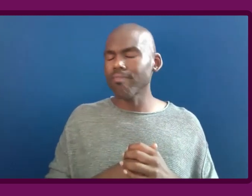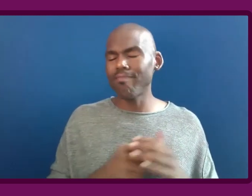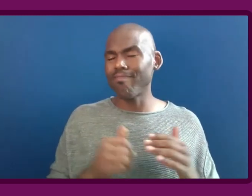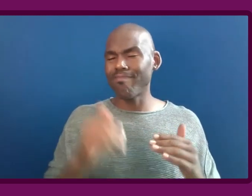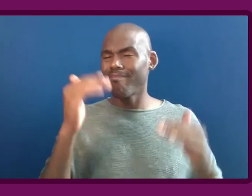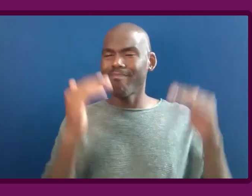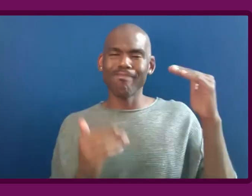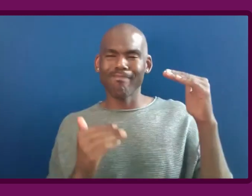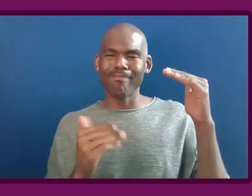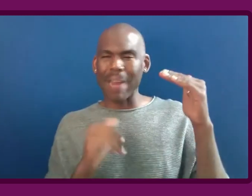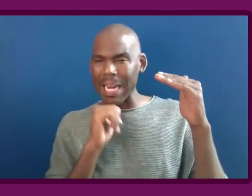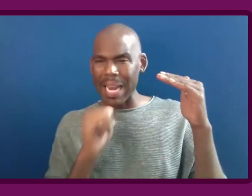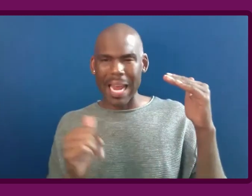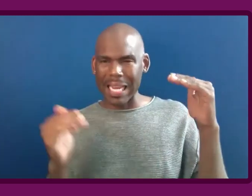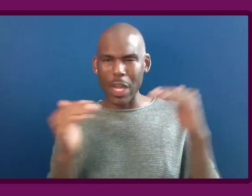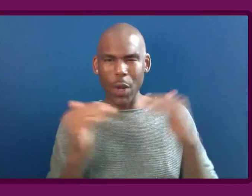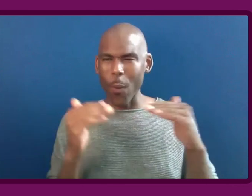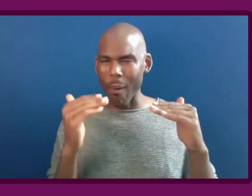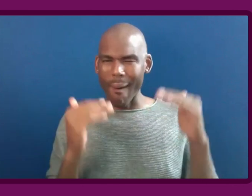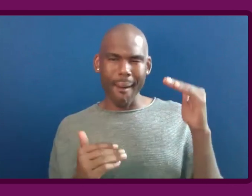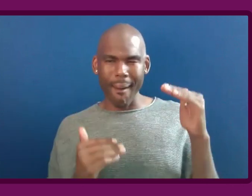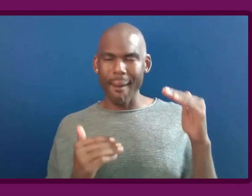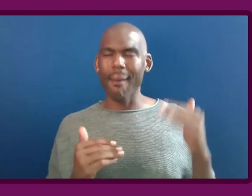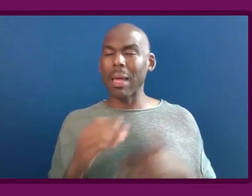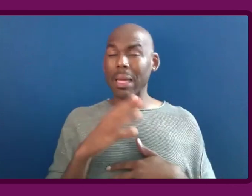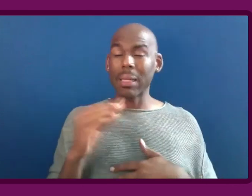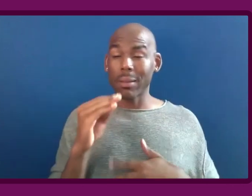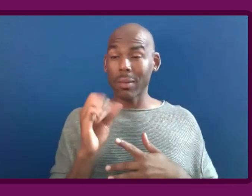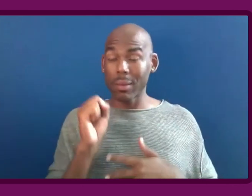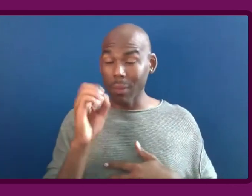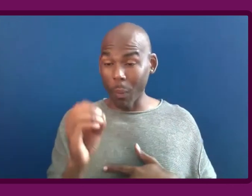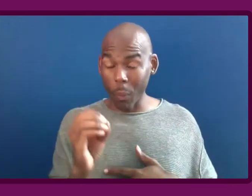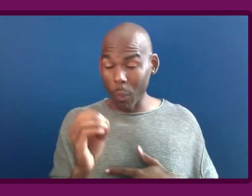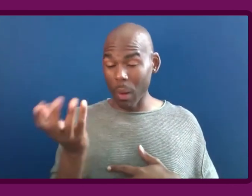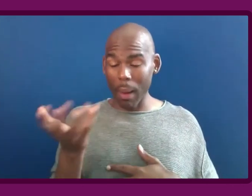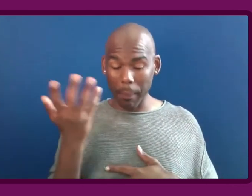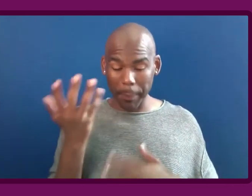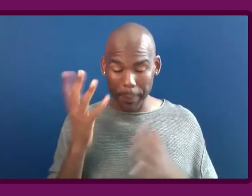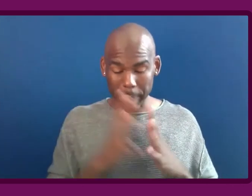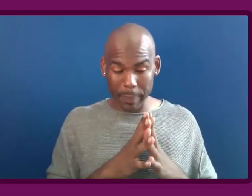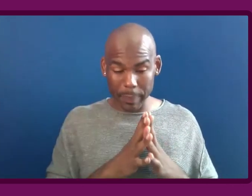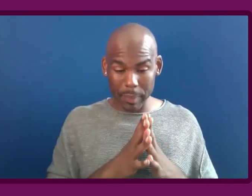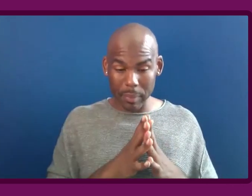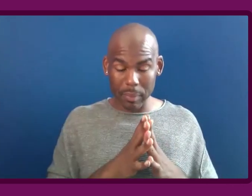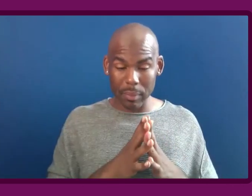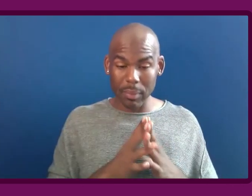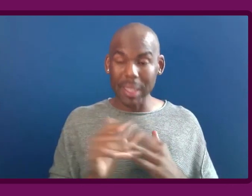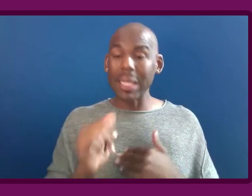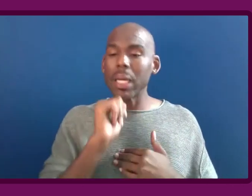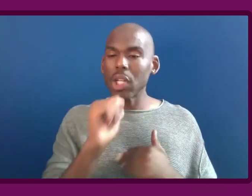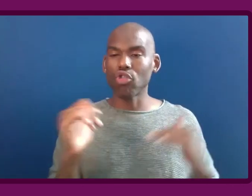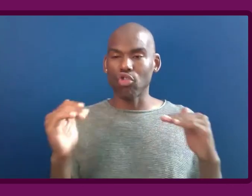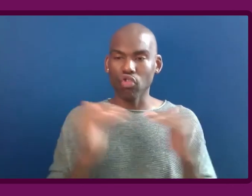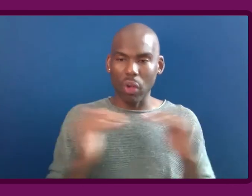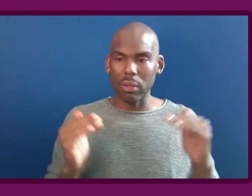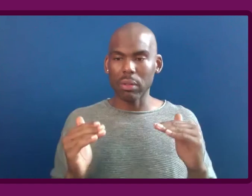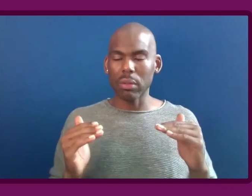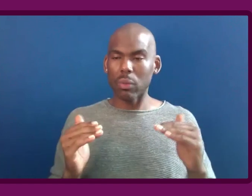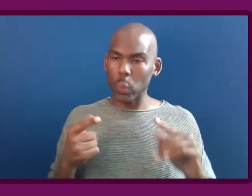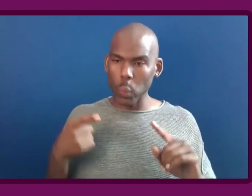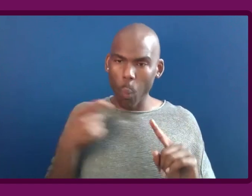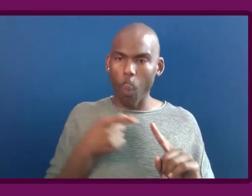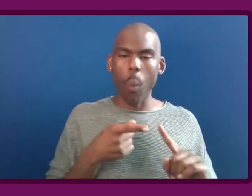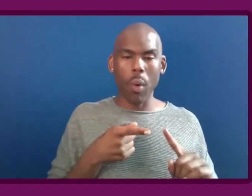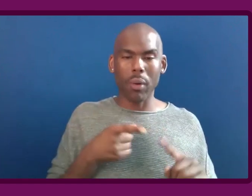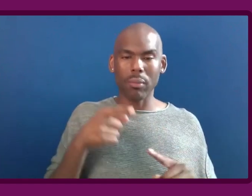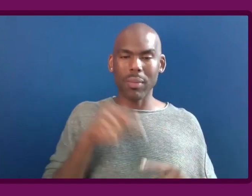in a little piece of someone else. To me, that has been powerful. The way that I work,